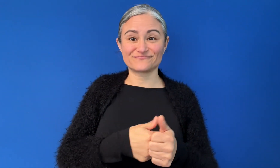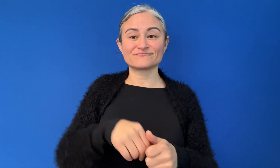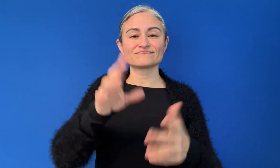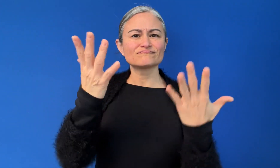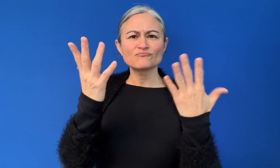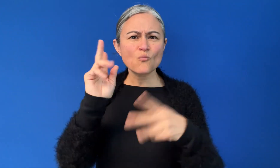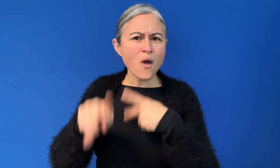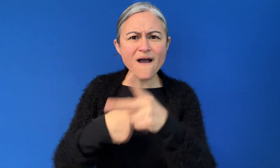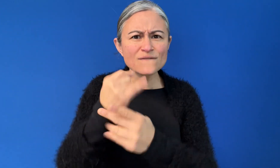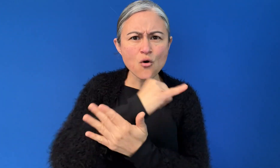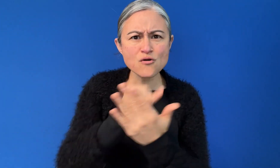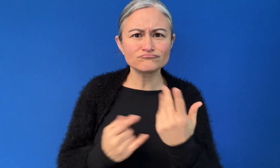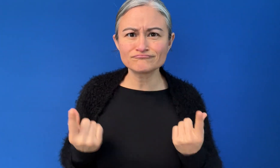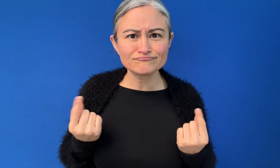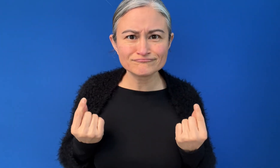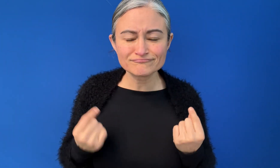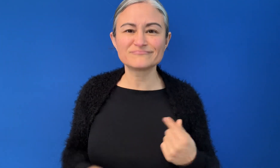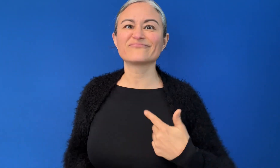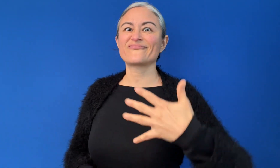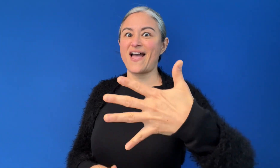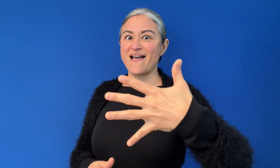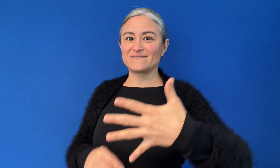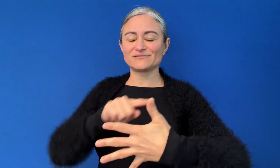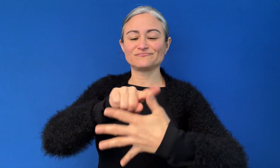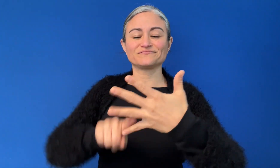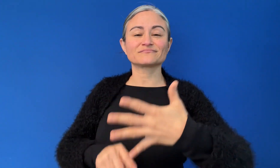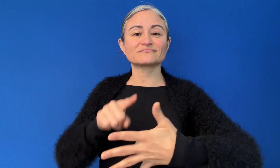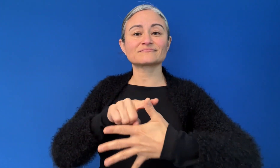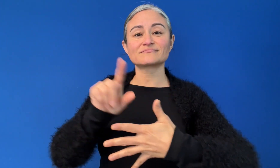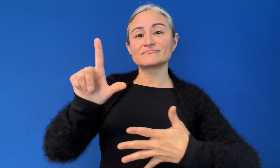These awards will cover five different fields: